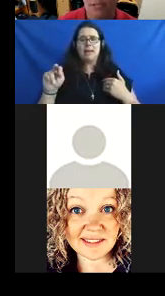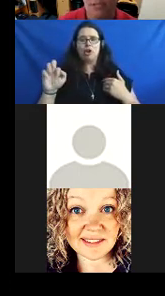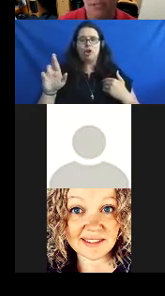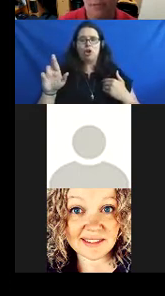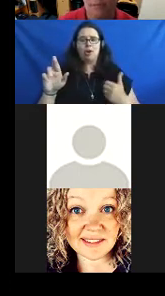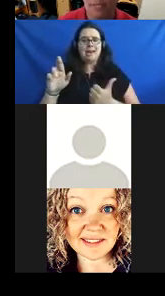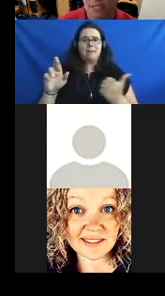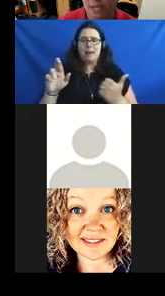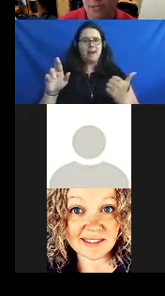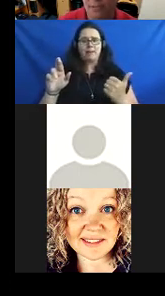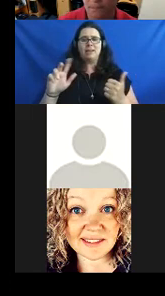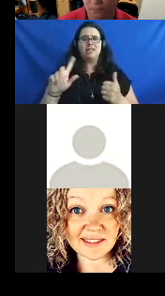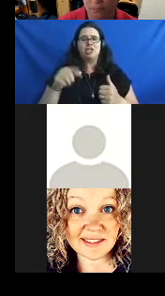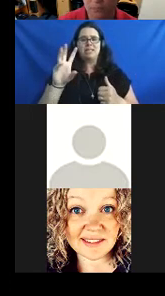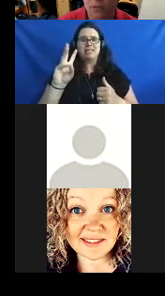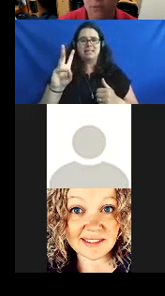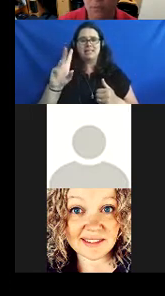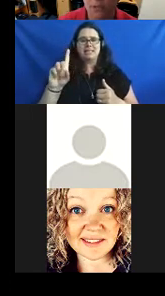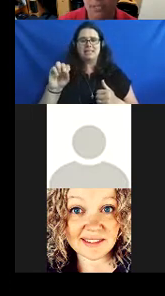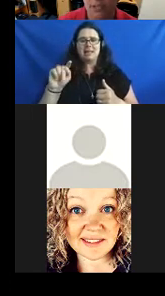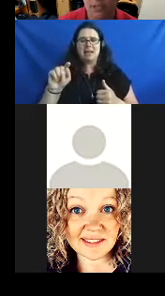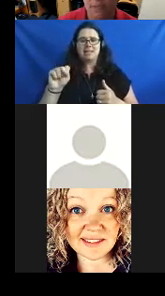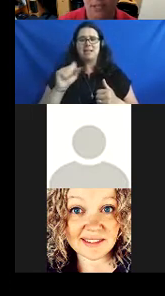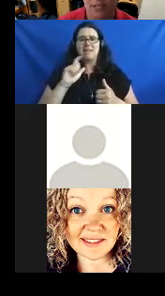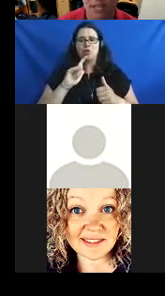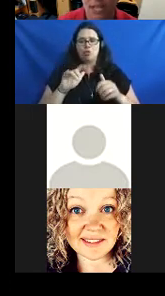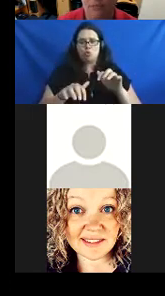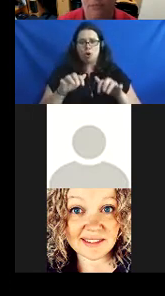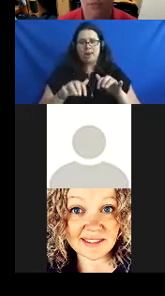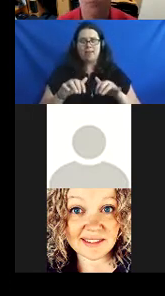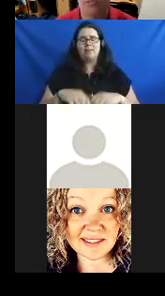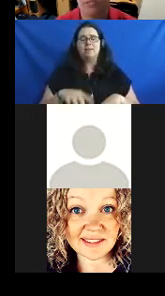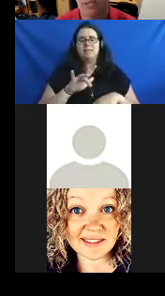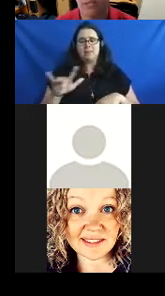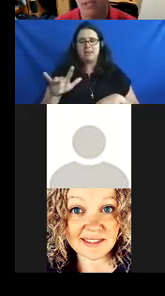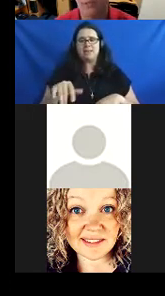IT JUST HAS THE SIX DOTS FOR THE BRAILLE CELL, SPACE AND REFRESHABLE.